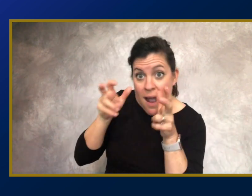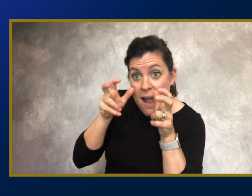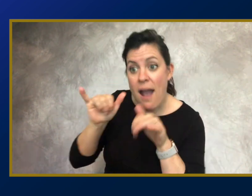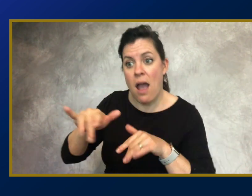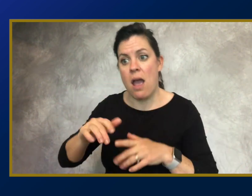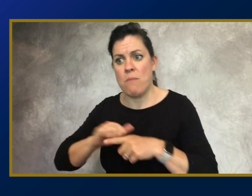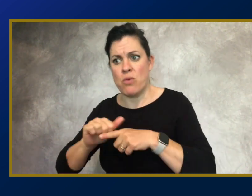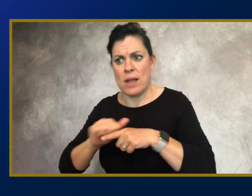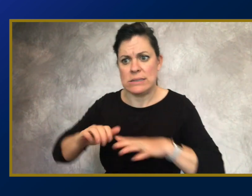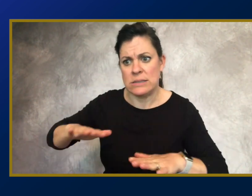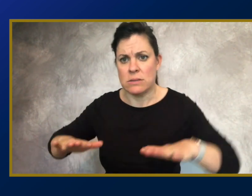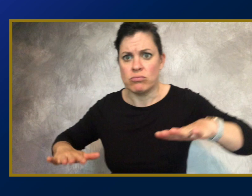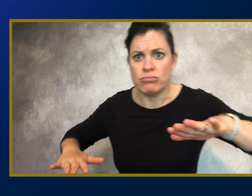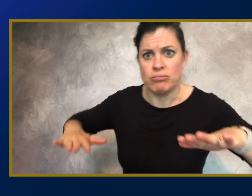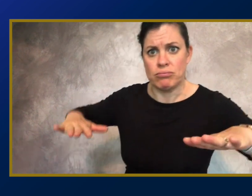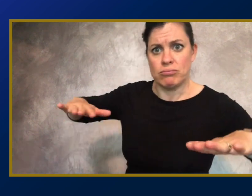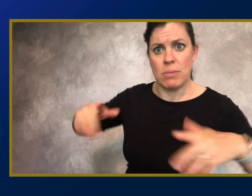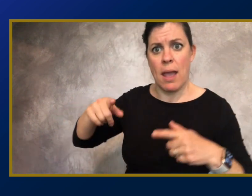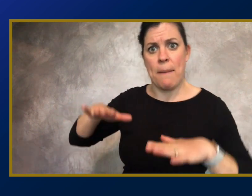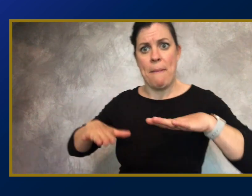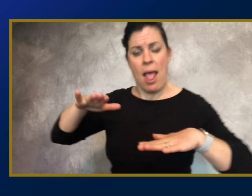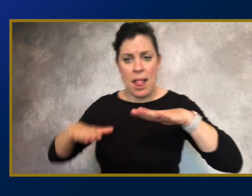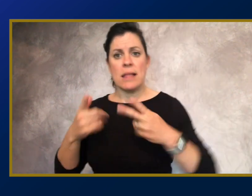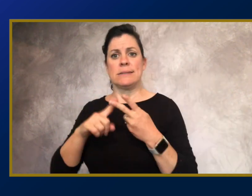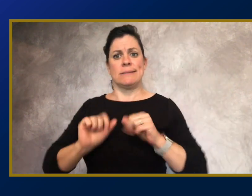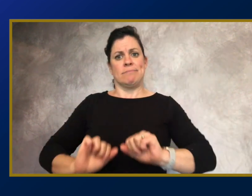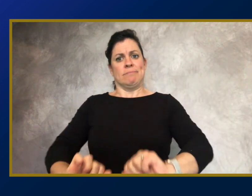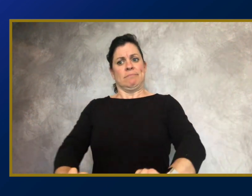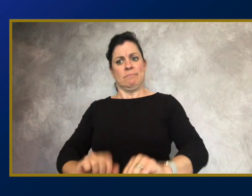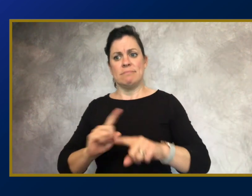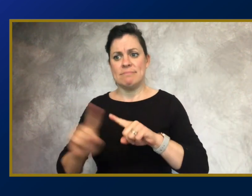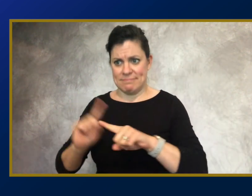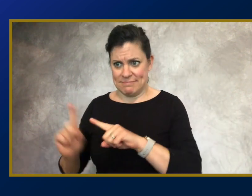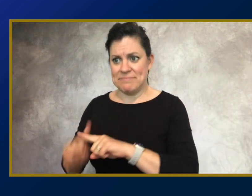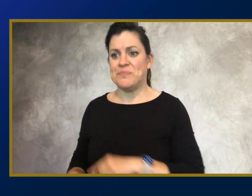content out there. One of the other things we do, especially here in our preschool, is we do